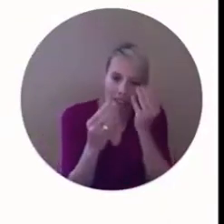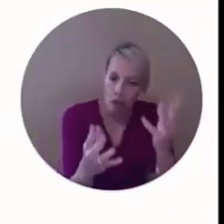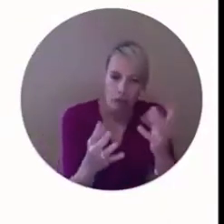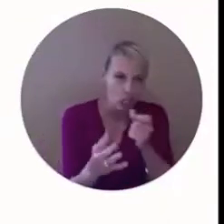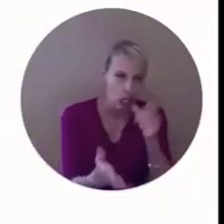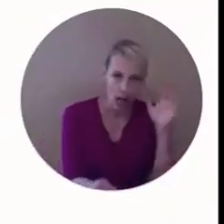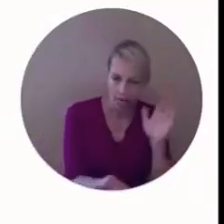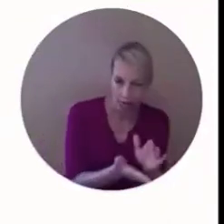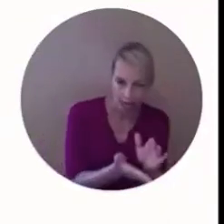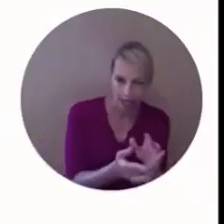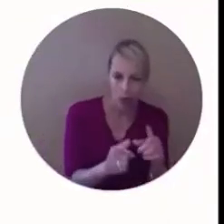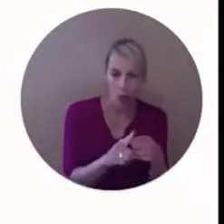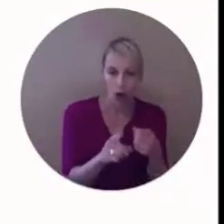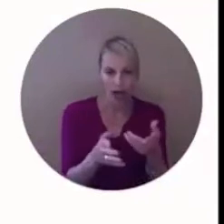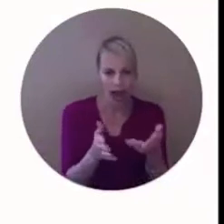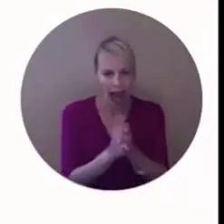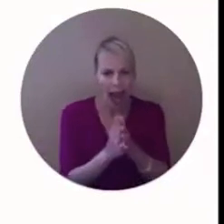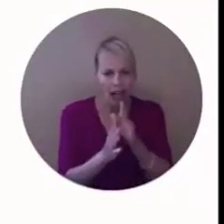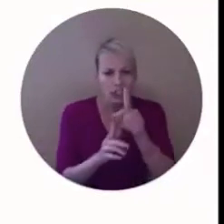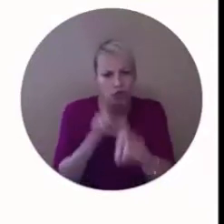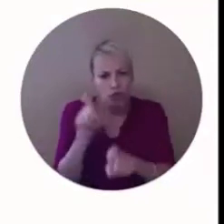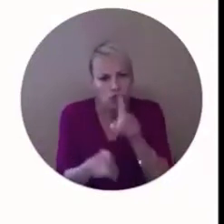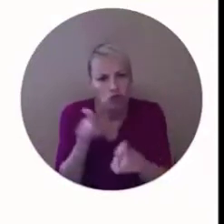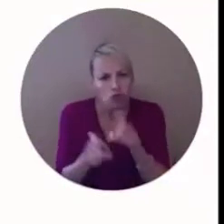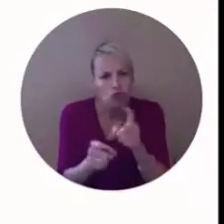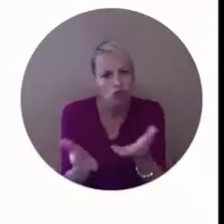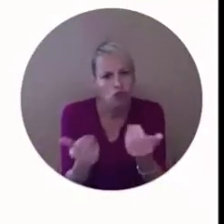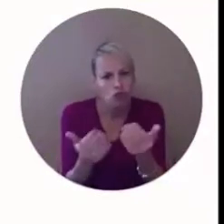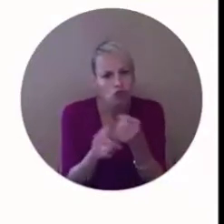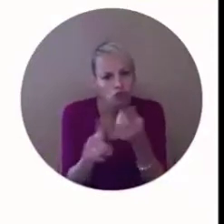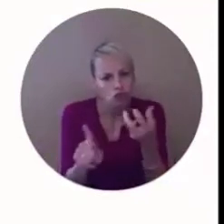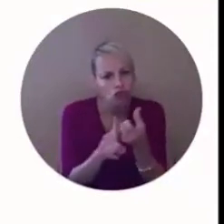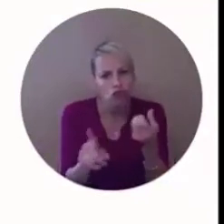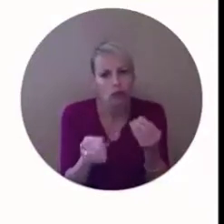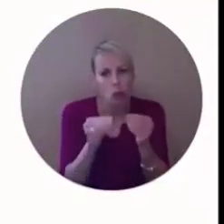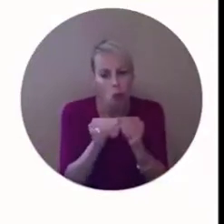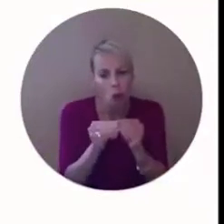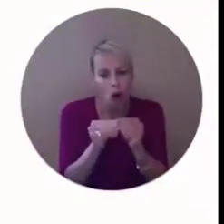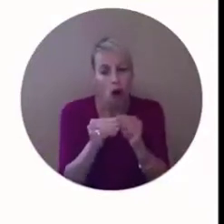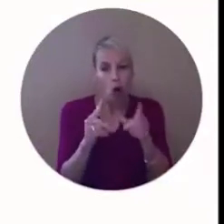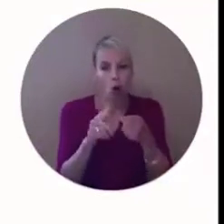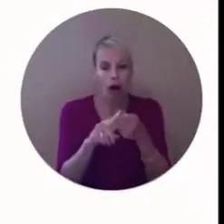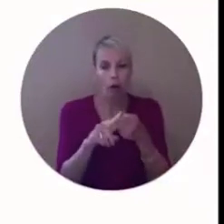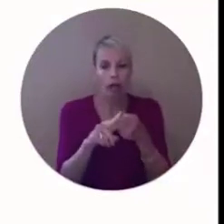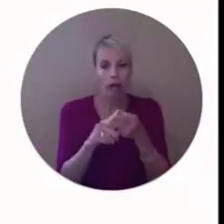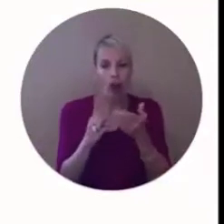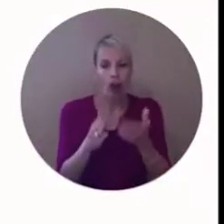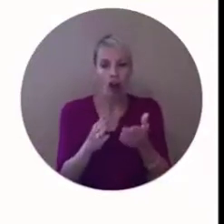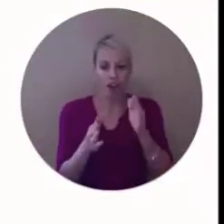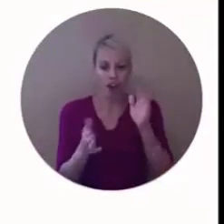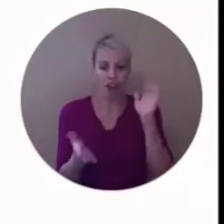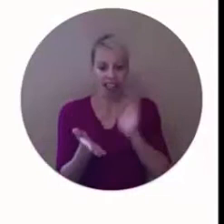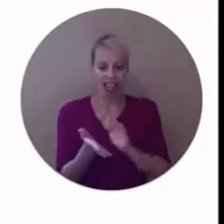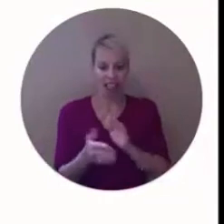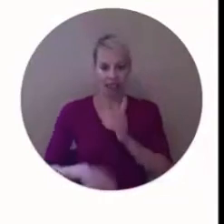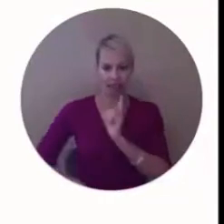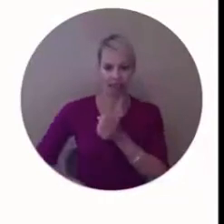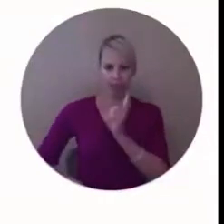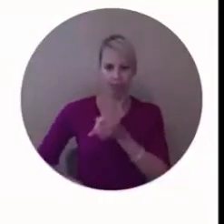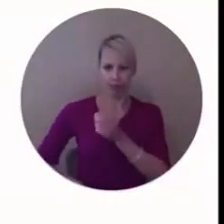we share more information, and we ask more questions and ask for expansion, and we